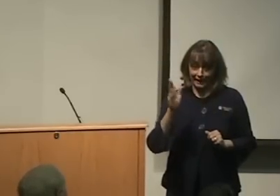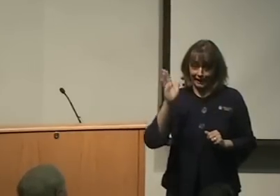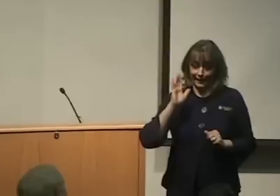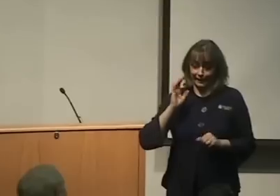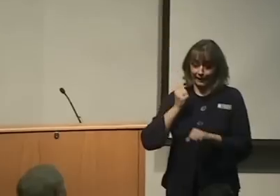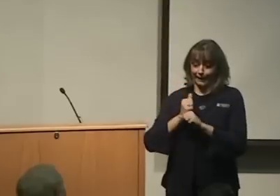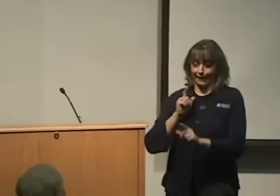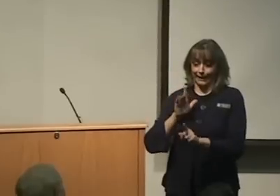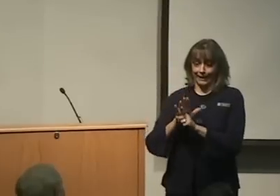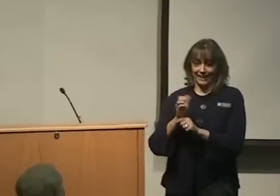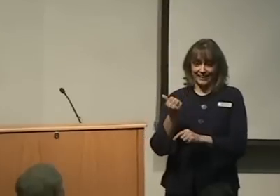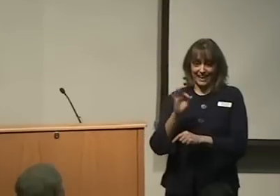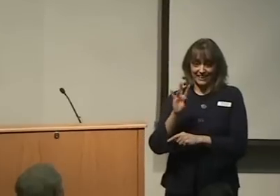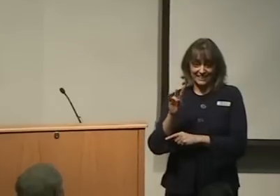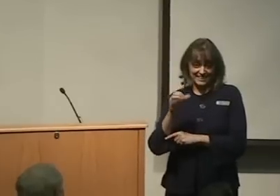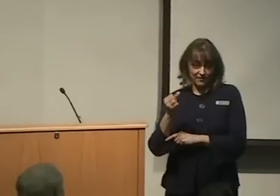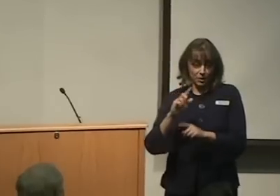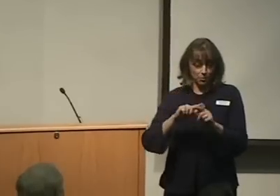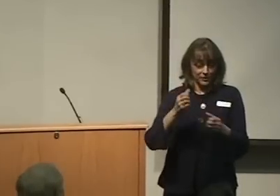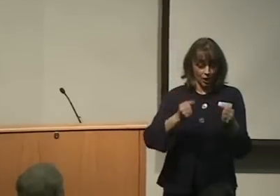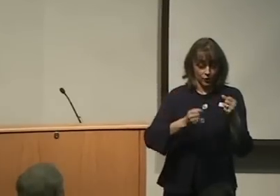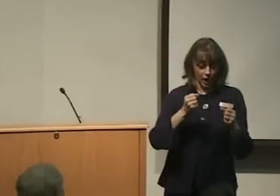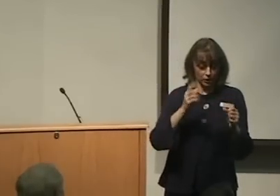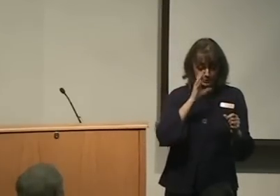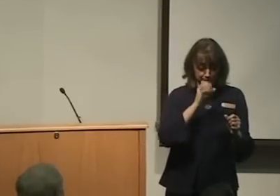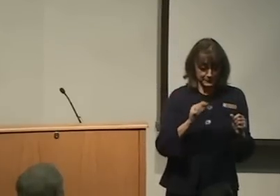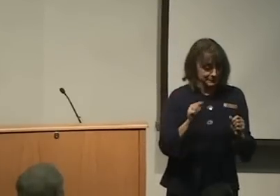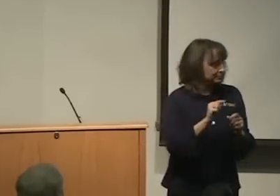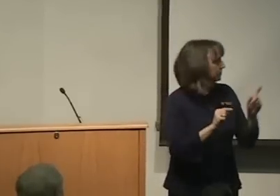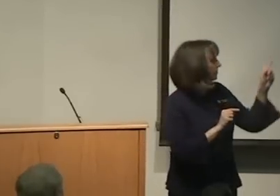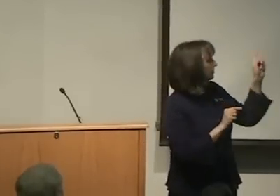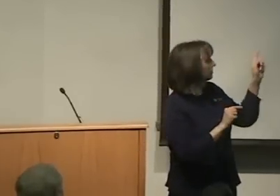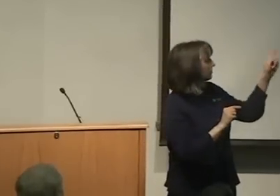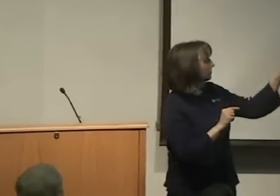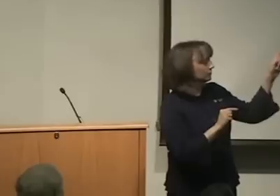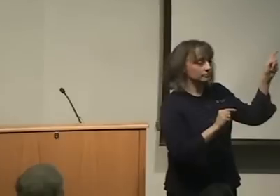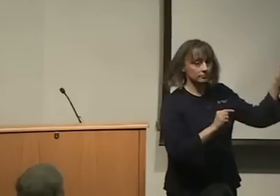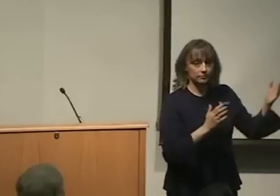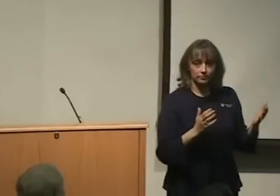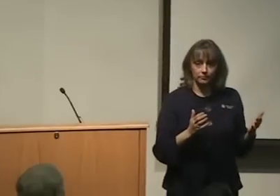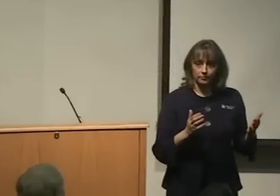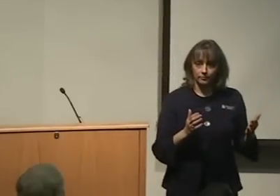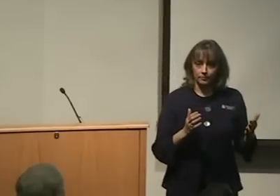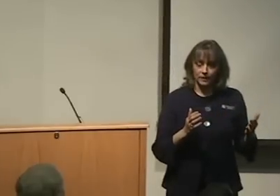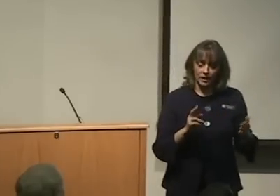The University of Phoenix, those are mooks. Mooks are basically a Datsun.